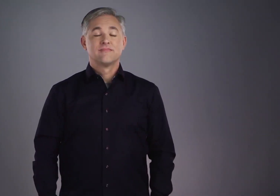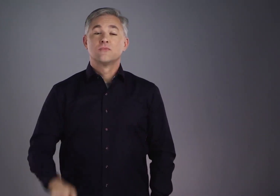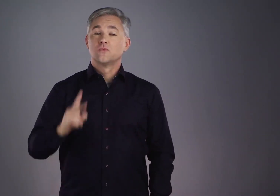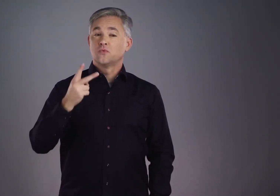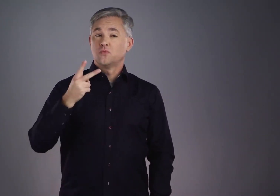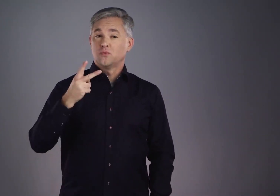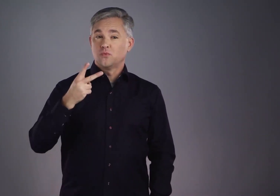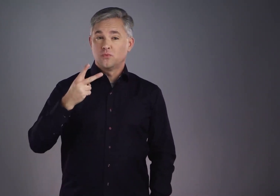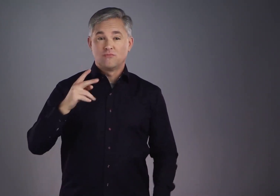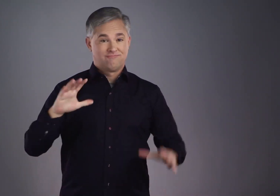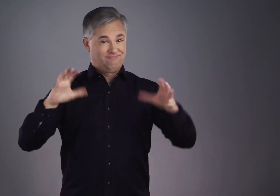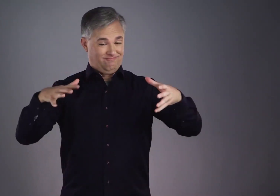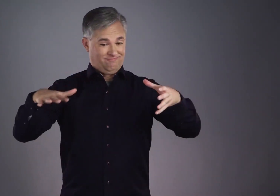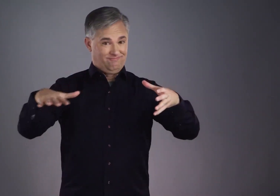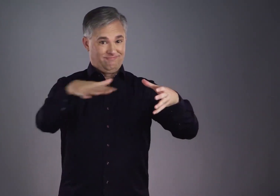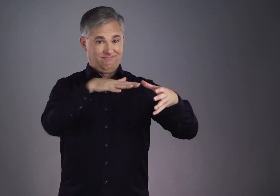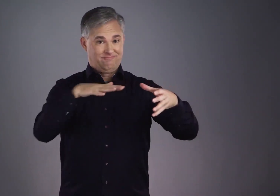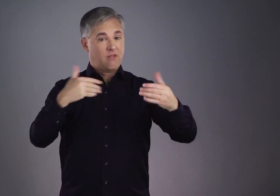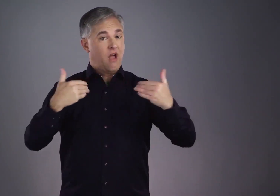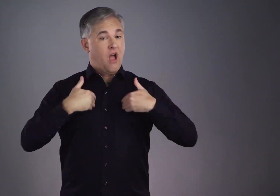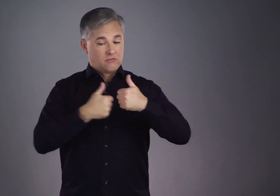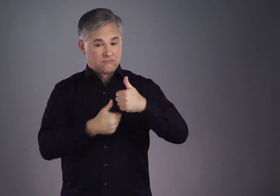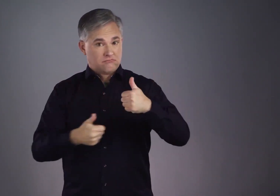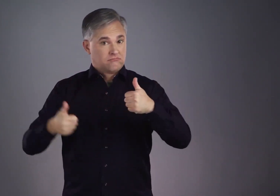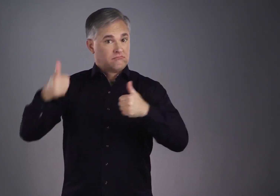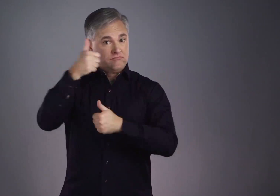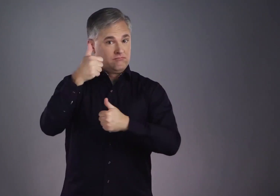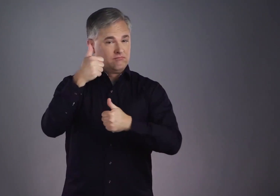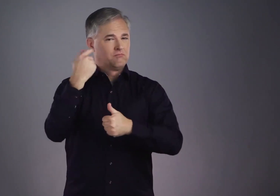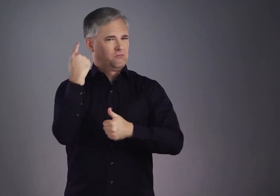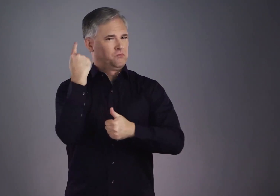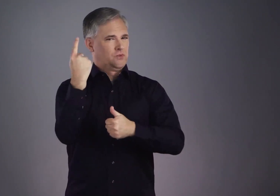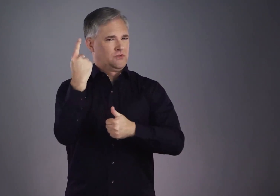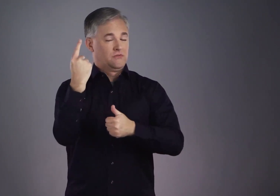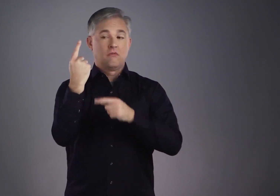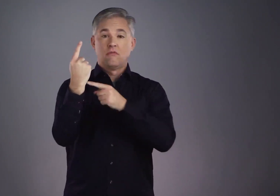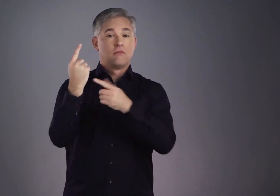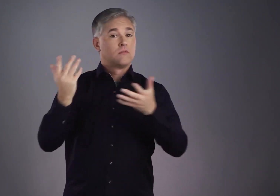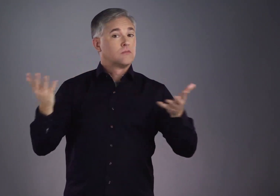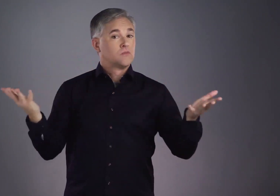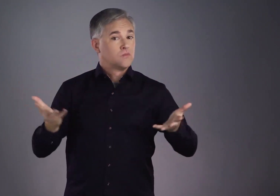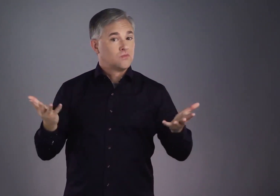Two — For our group purpose there is but one ultimate authority